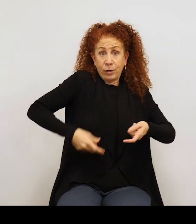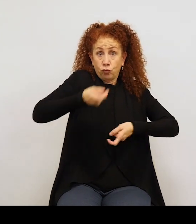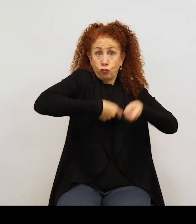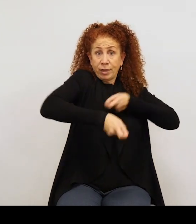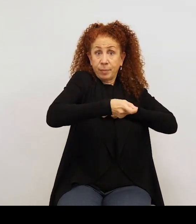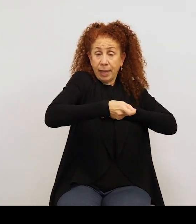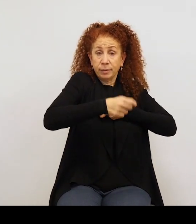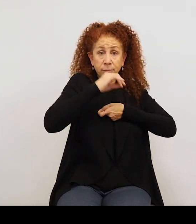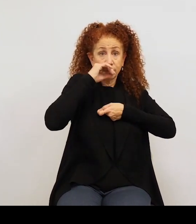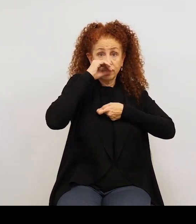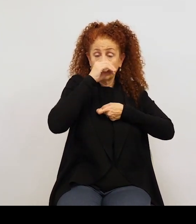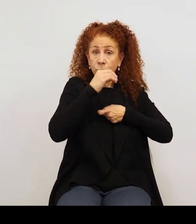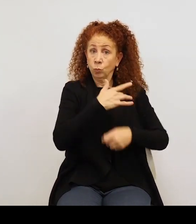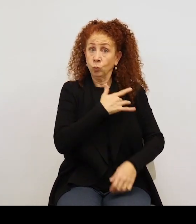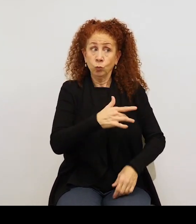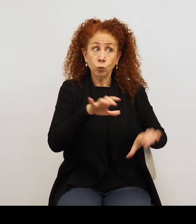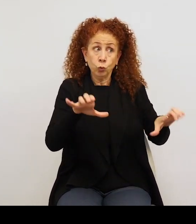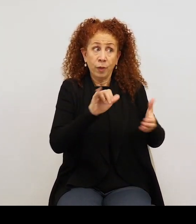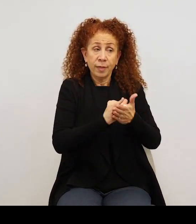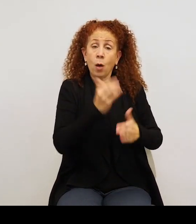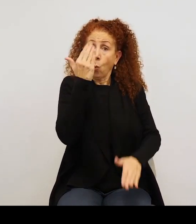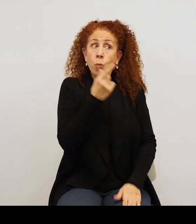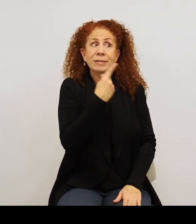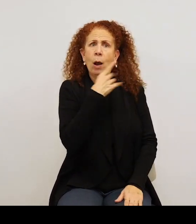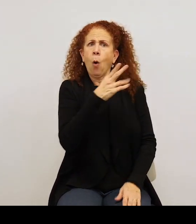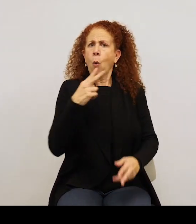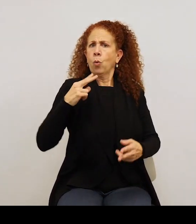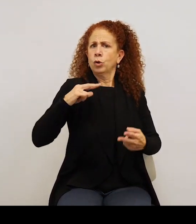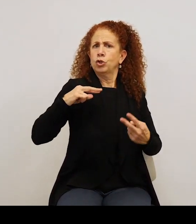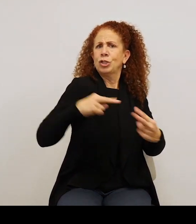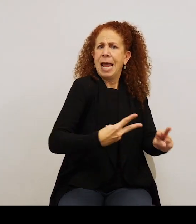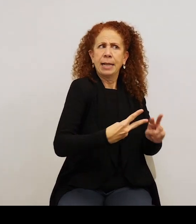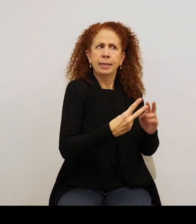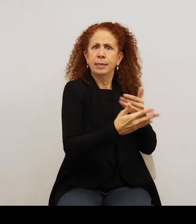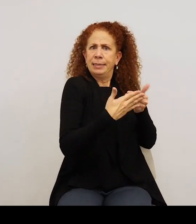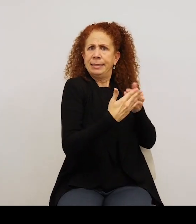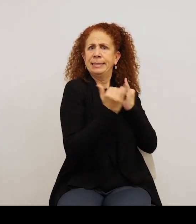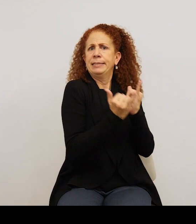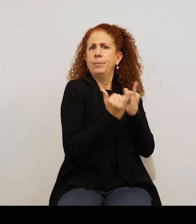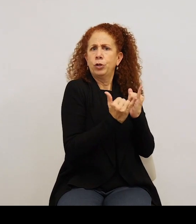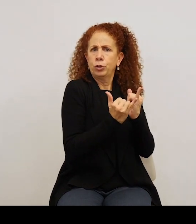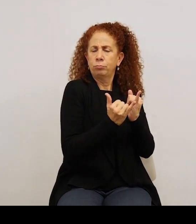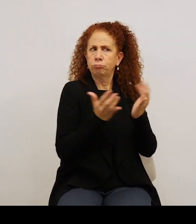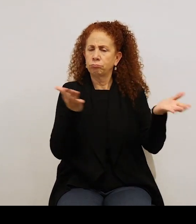is done with the claim that they are genetically very much like us.